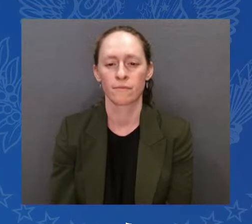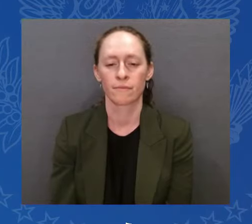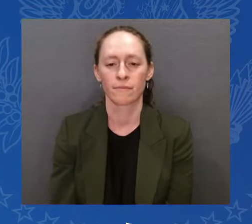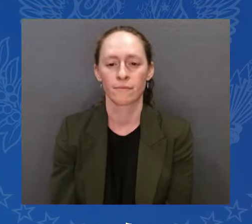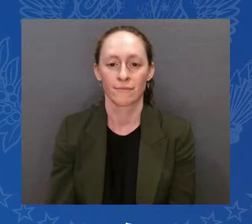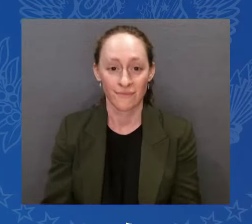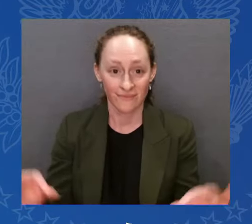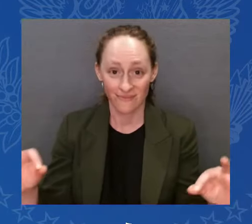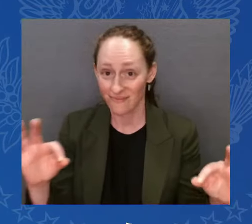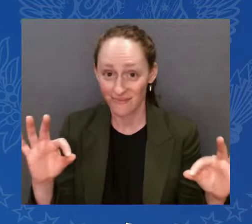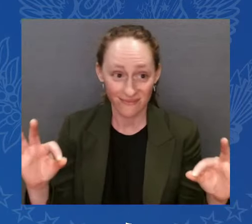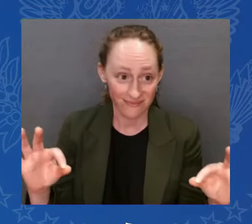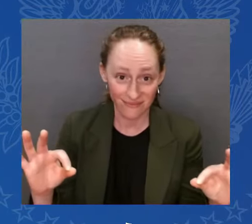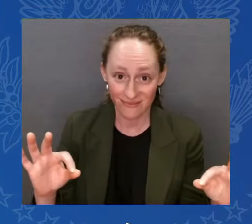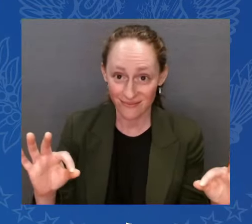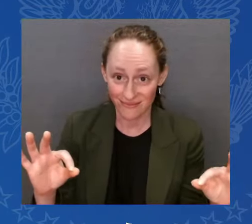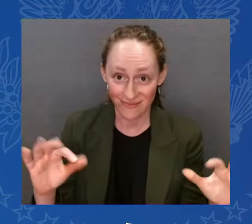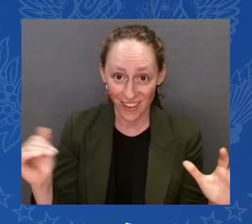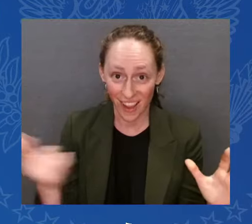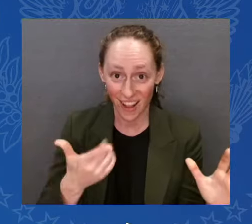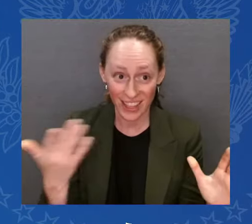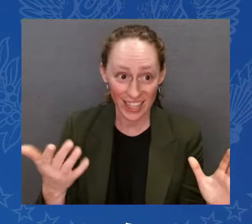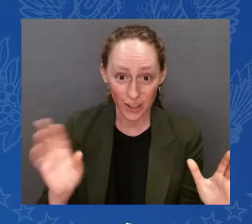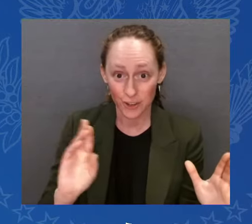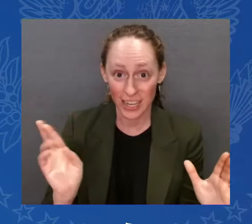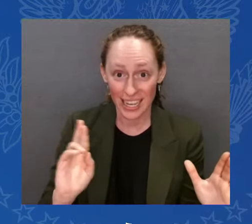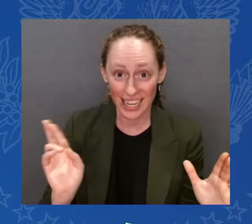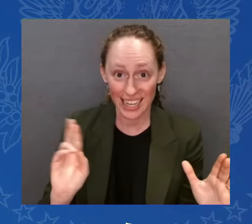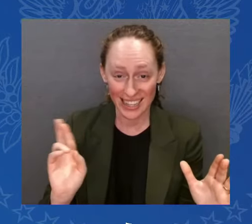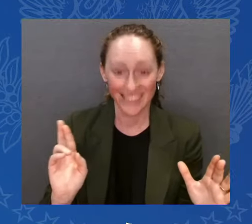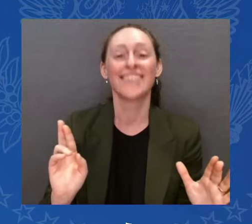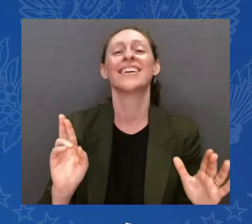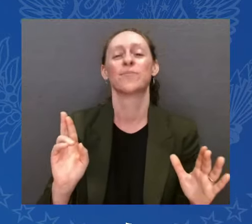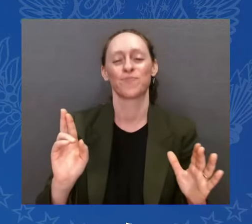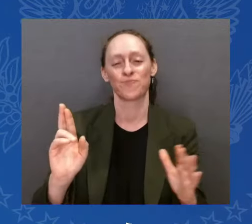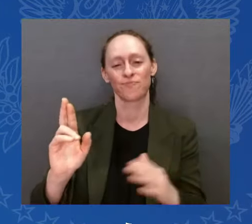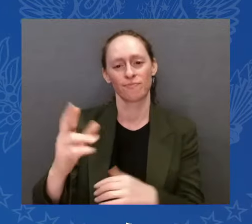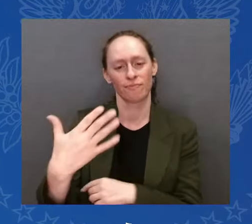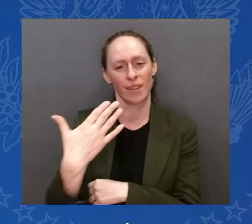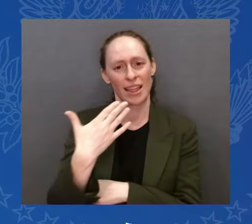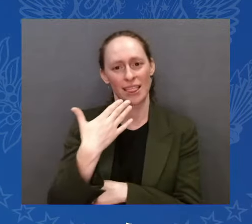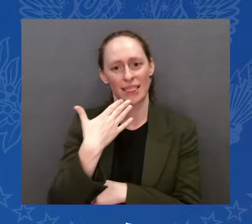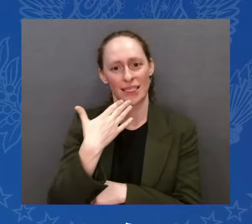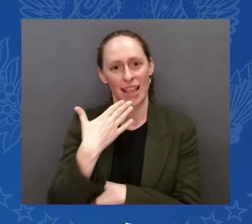The President: Well, thanks for joining me today, everyone. I appreciate it very much. And especially thanks to my buddy Governor Newsom,